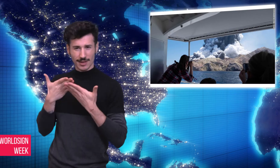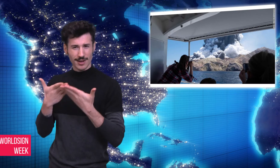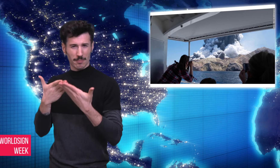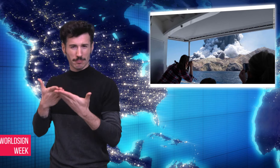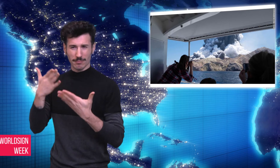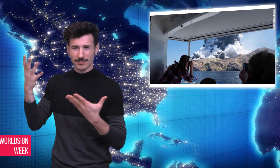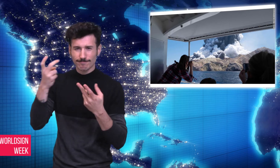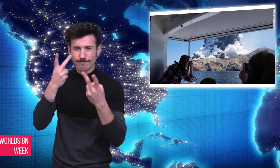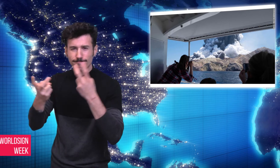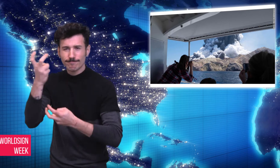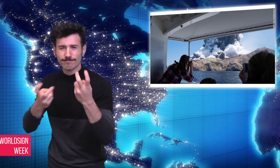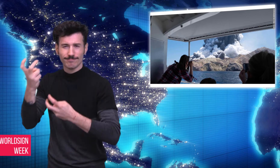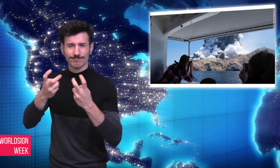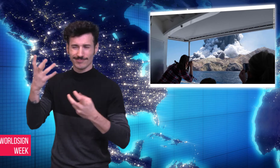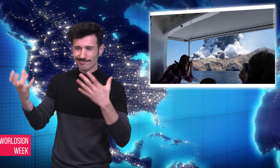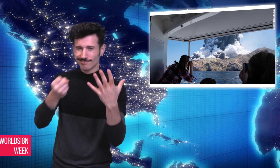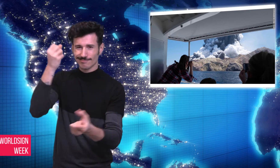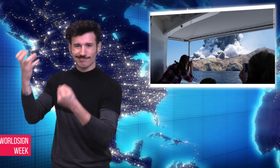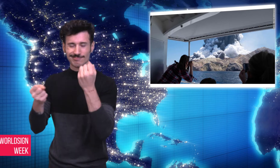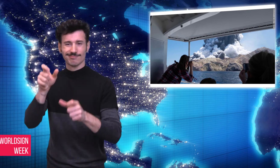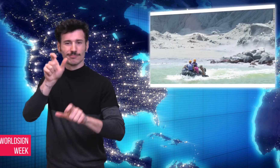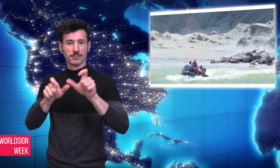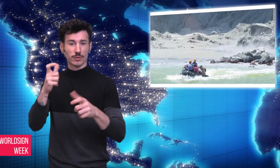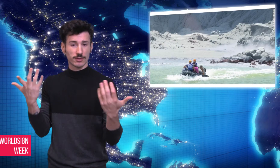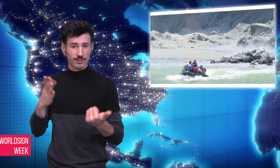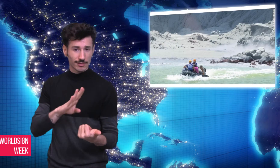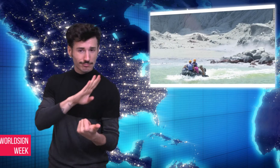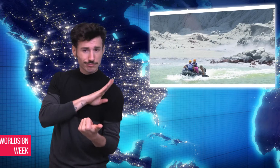Rescuers are trying to access the site to search